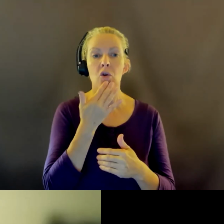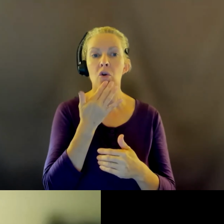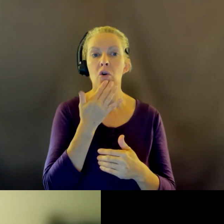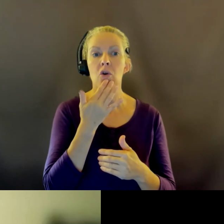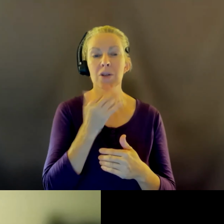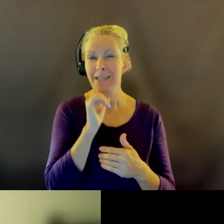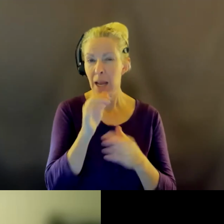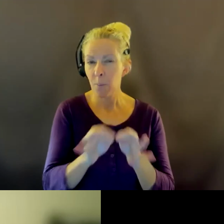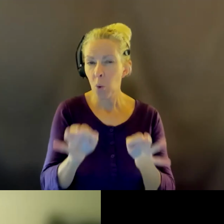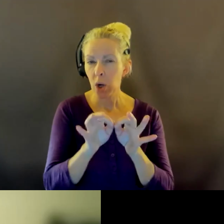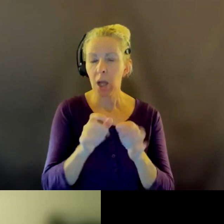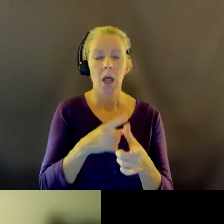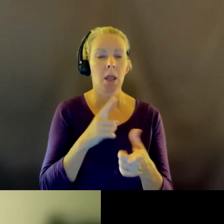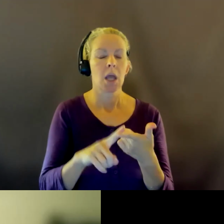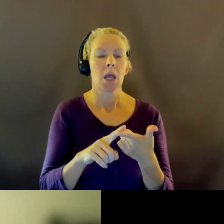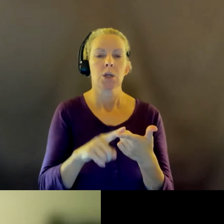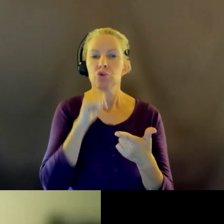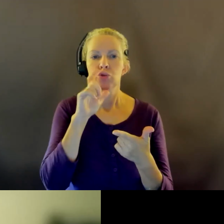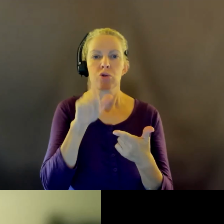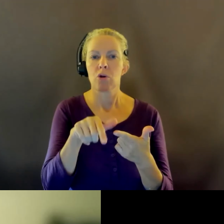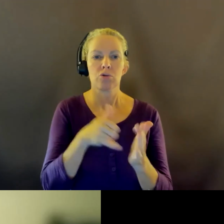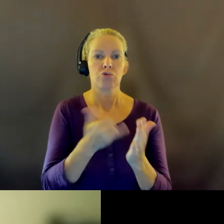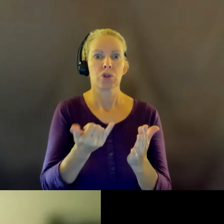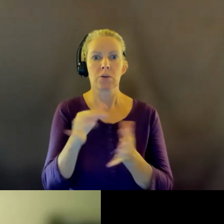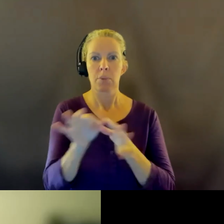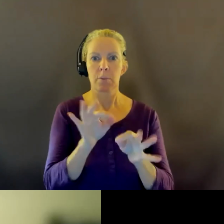It helps for meaning.